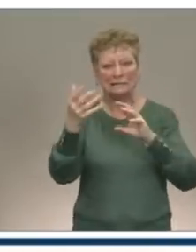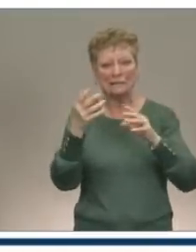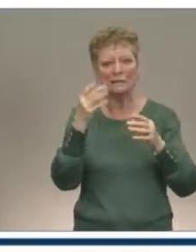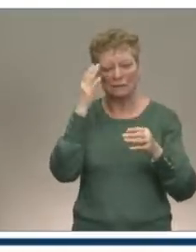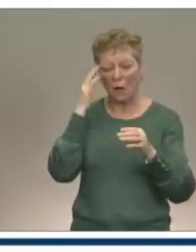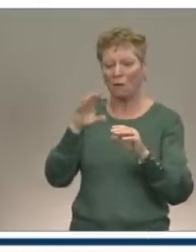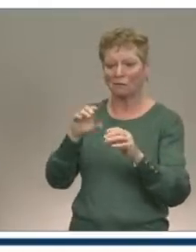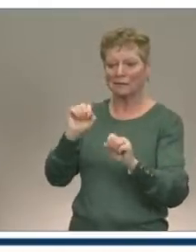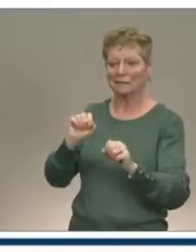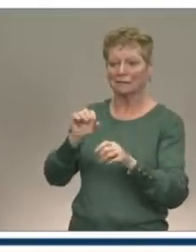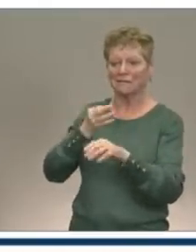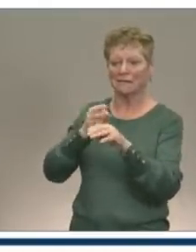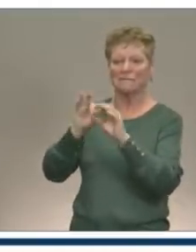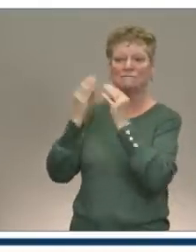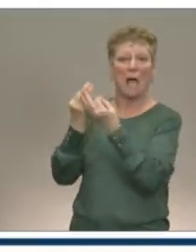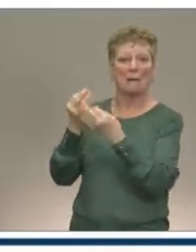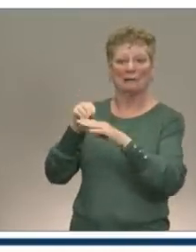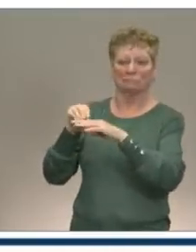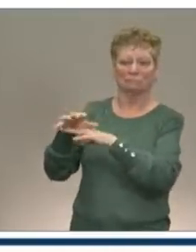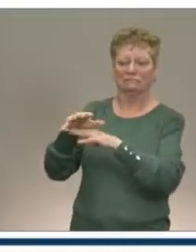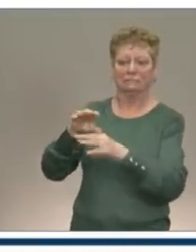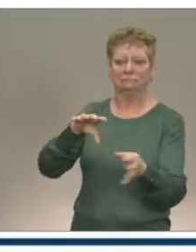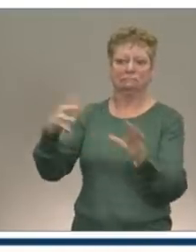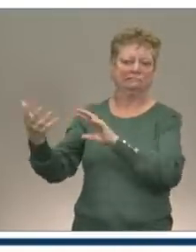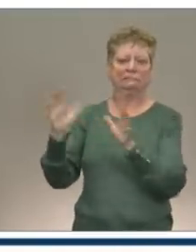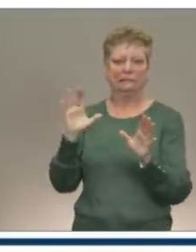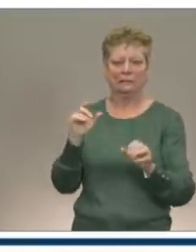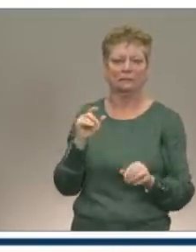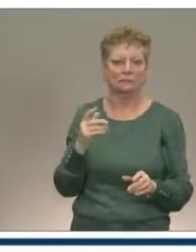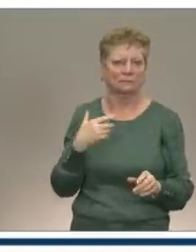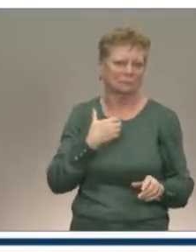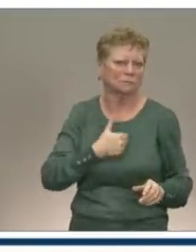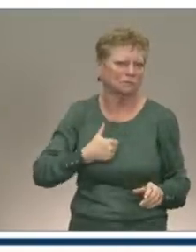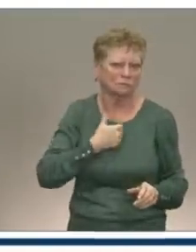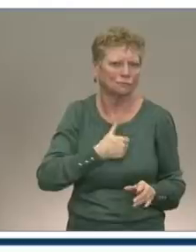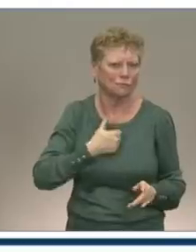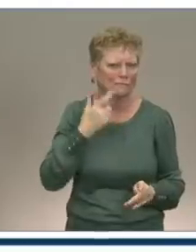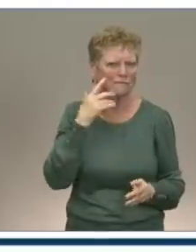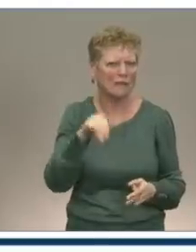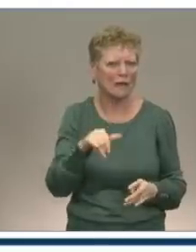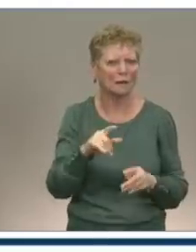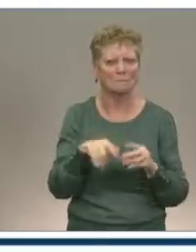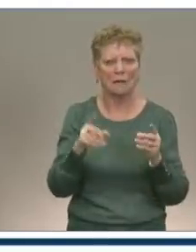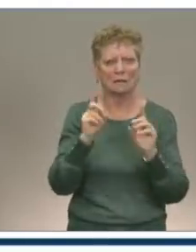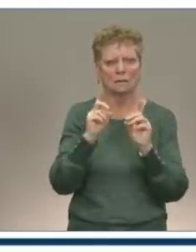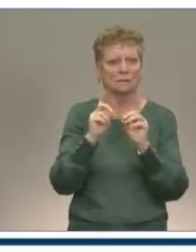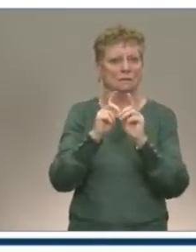circumstances for sure and we always apologize for that but uh the department just an on balance